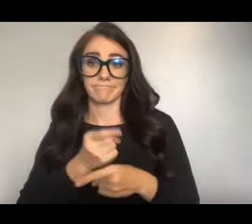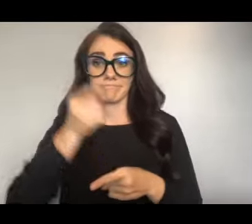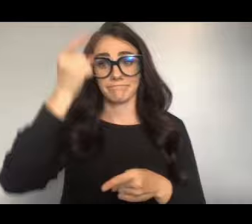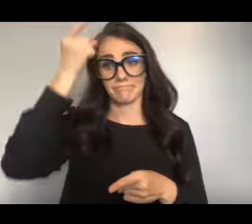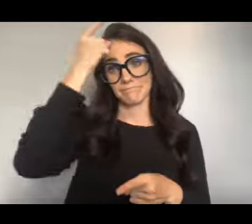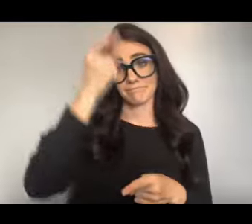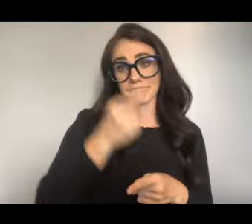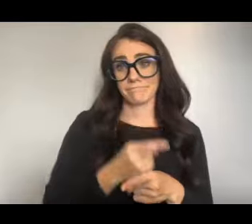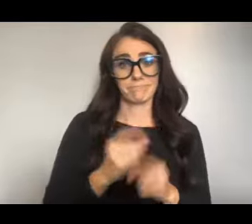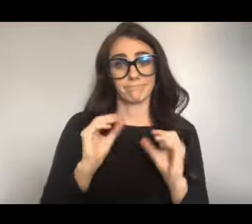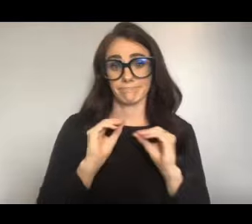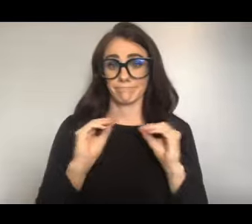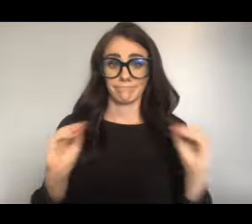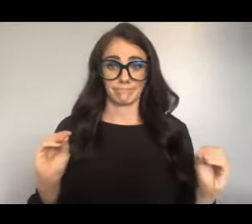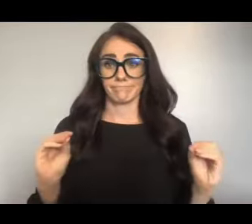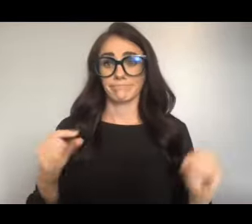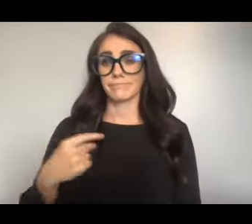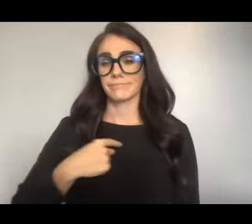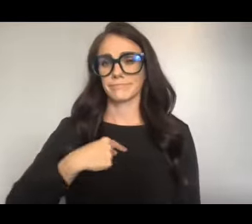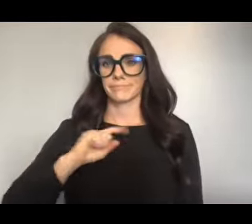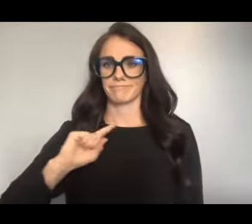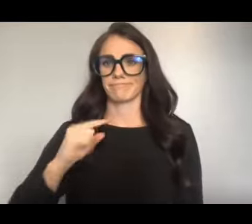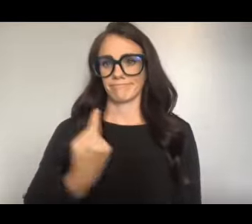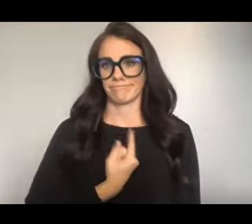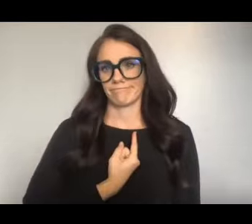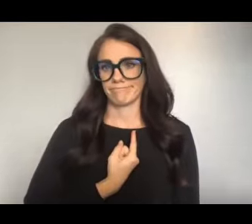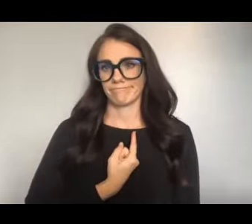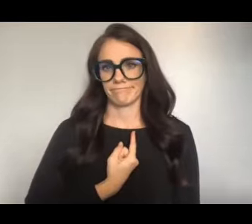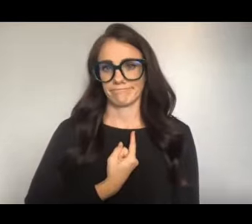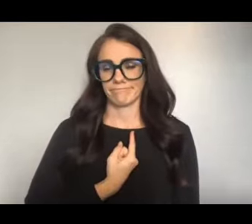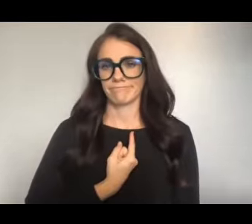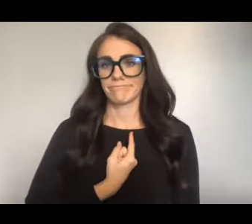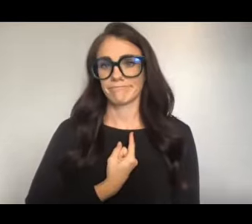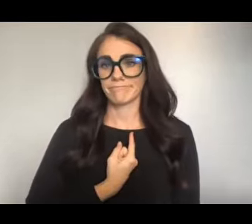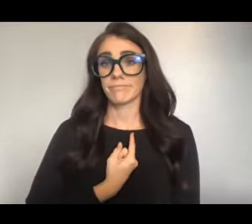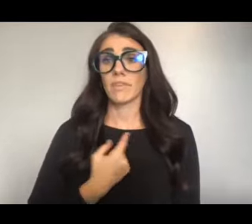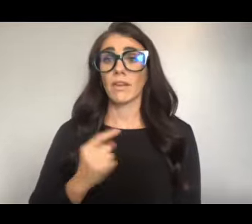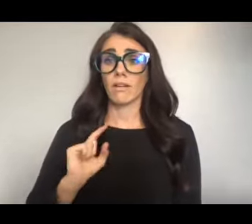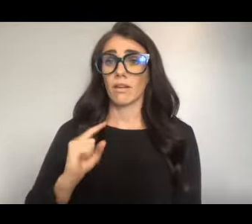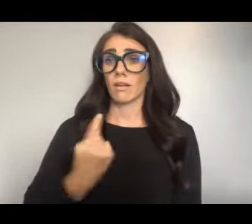SISTER, BROTHER NONE, ME ALONE"